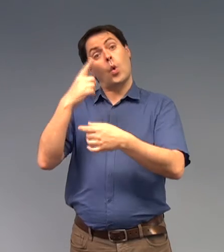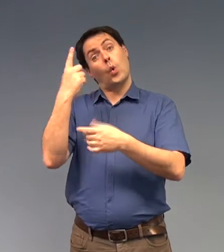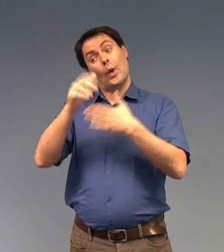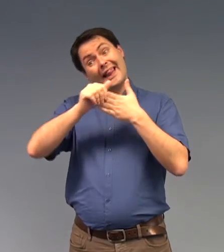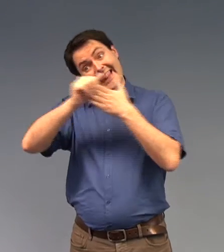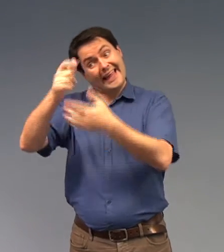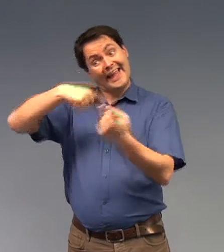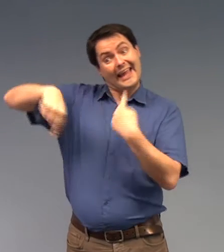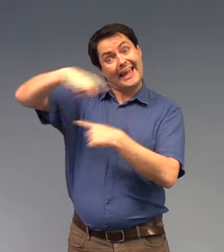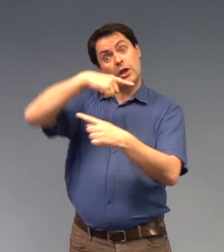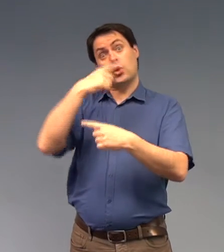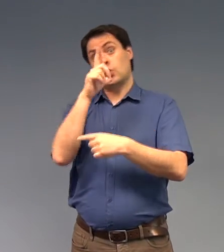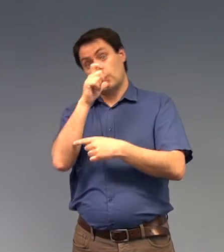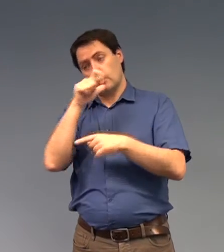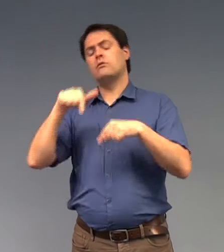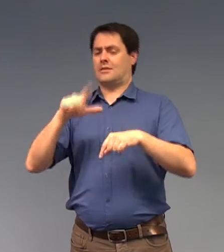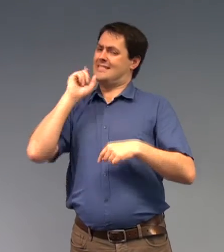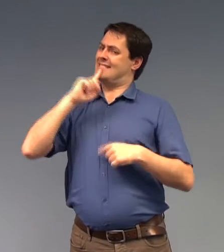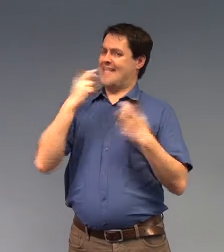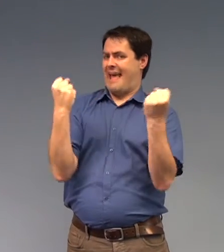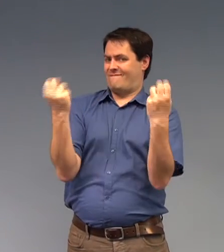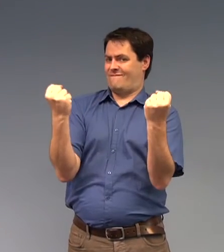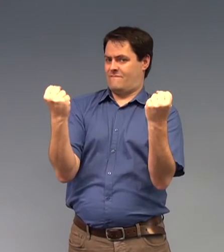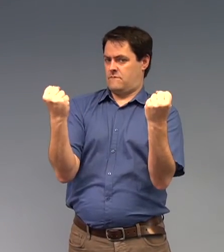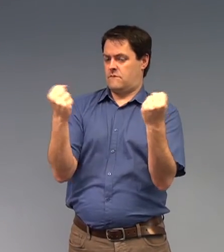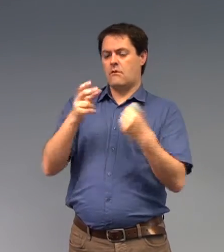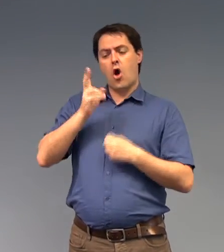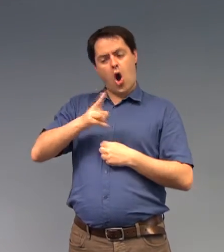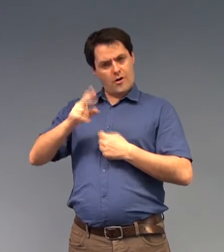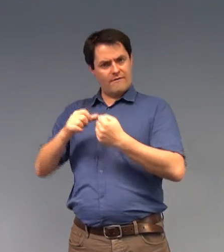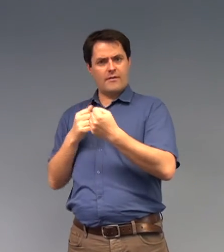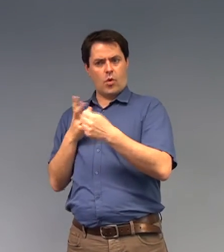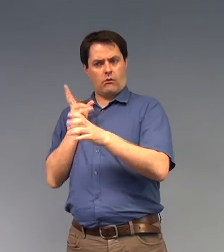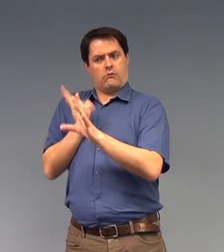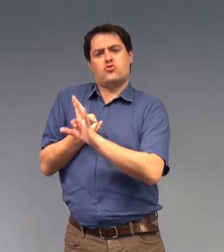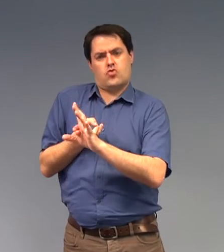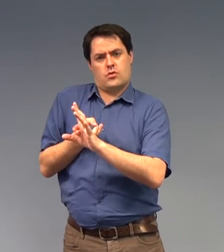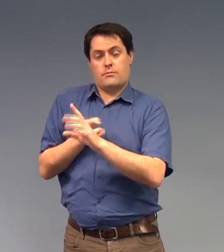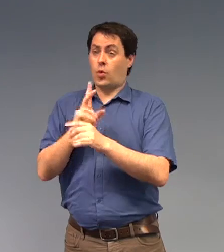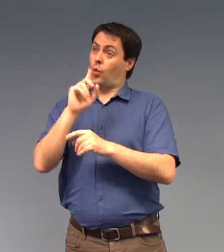And the people who led that lobby were the sign language using Deaf people.